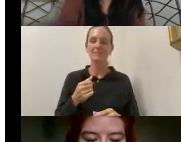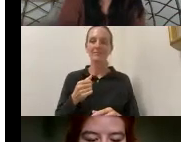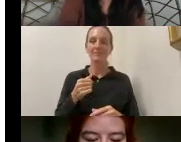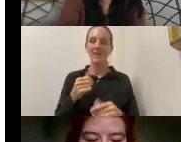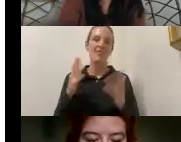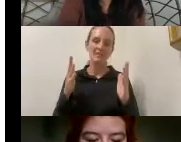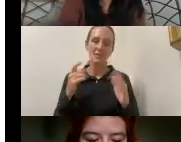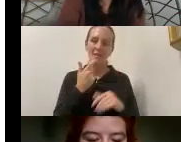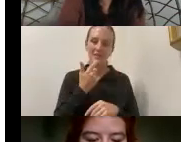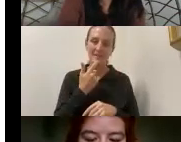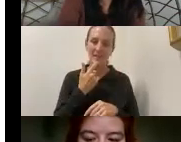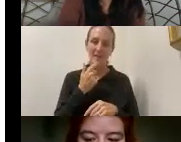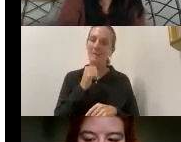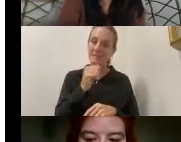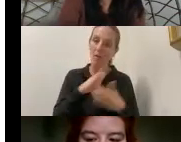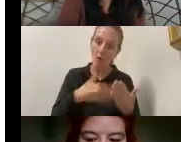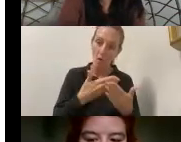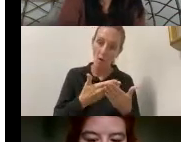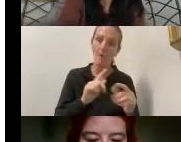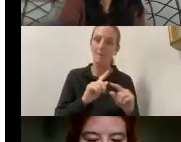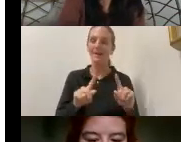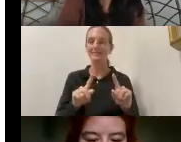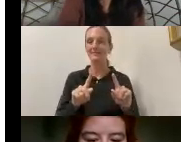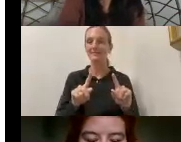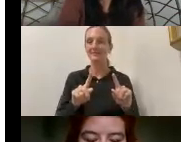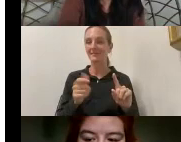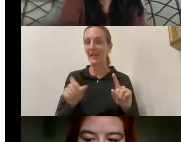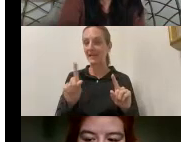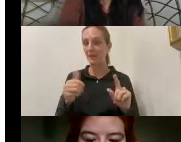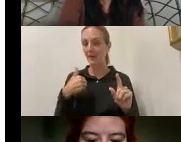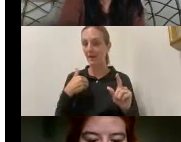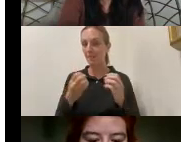now, but if anyone else has anything to add to that.